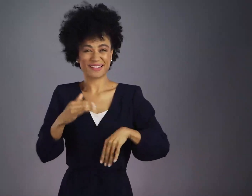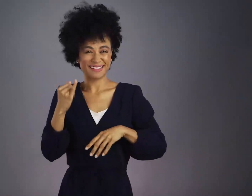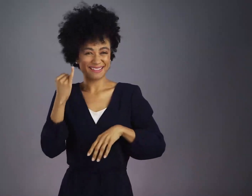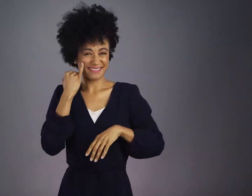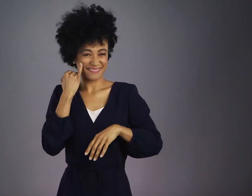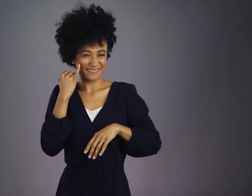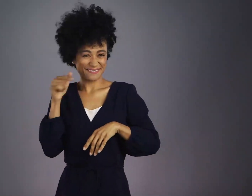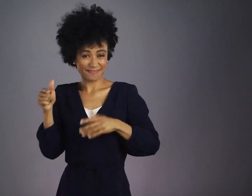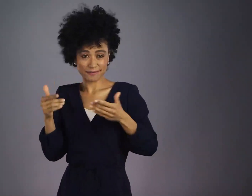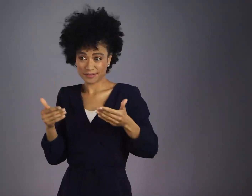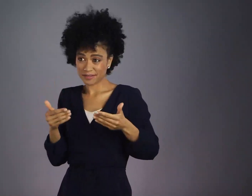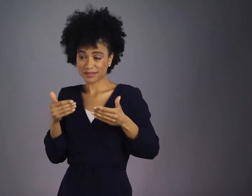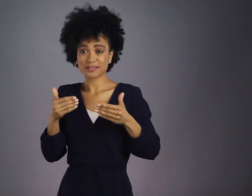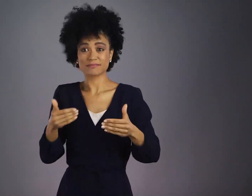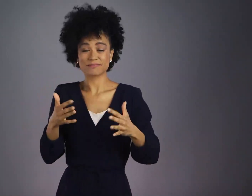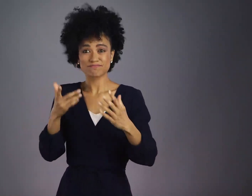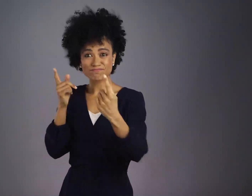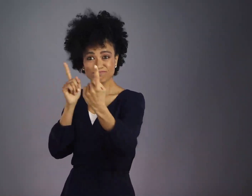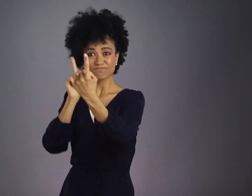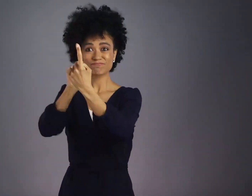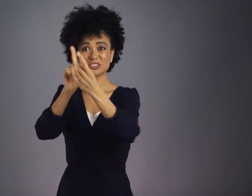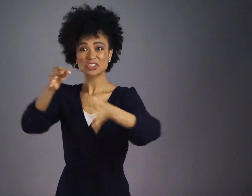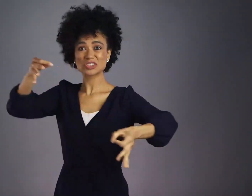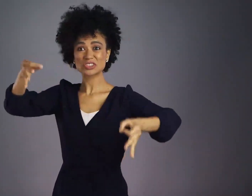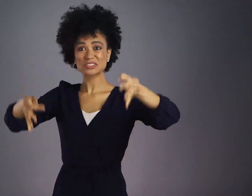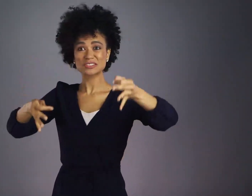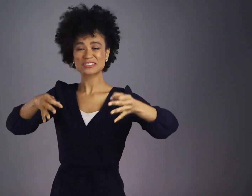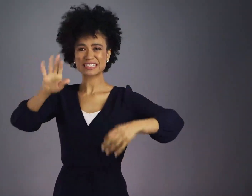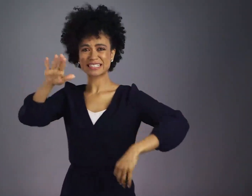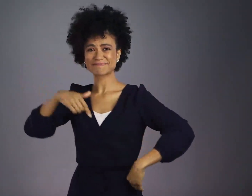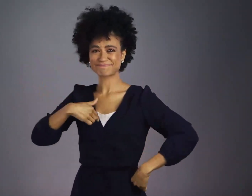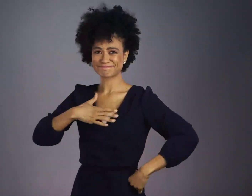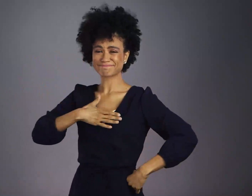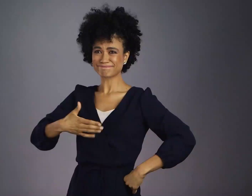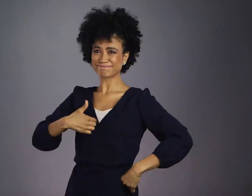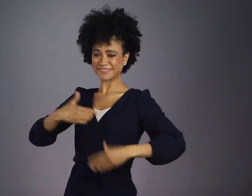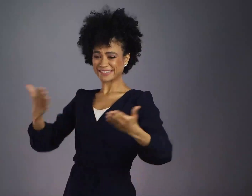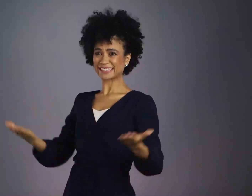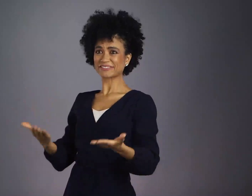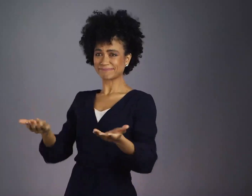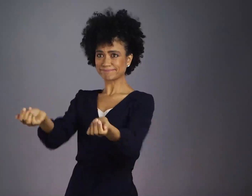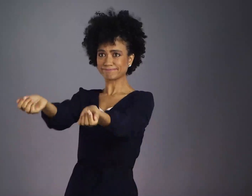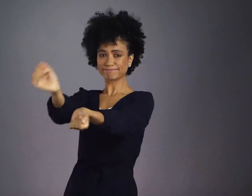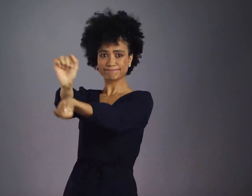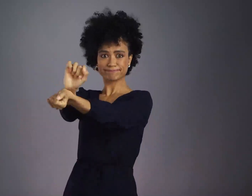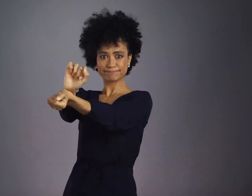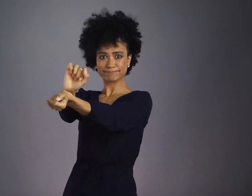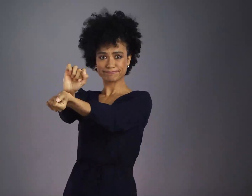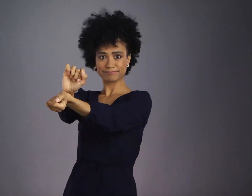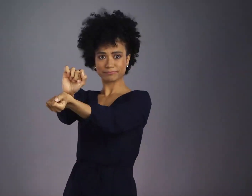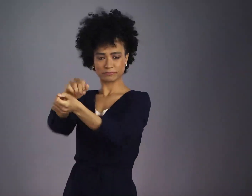It would have been impressive heroics if he had walked up to the Judge and said, “Here I am.’’